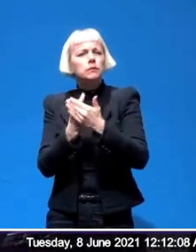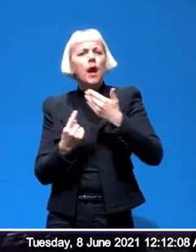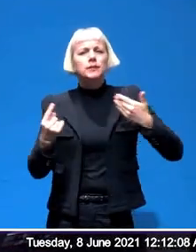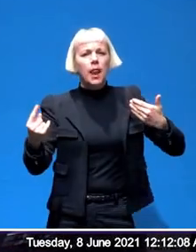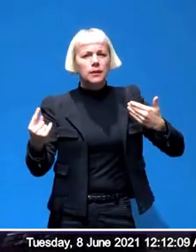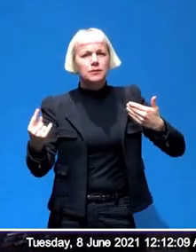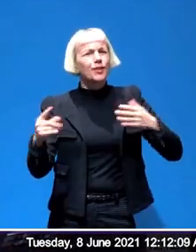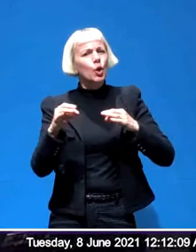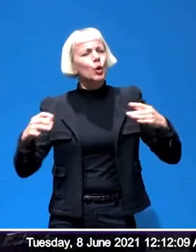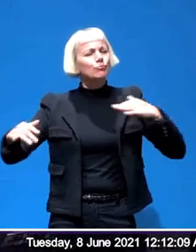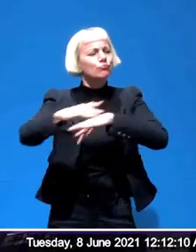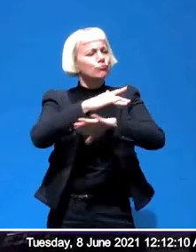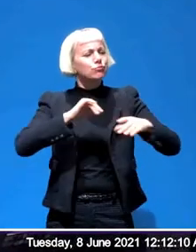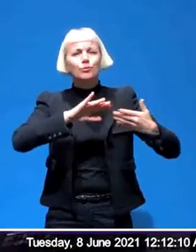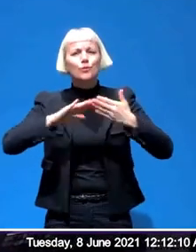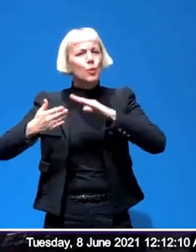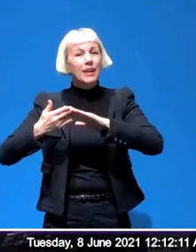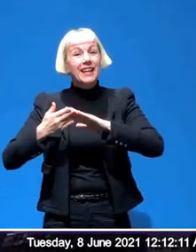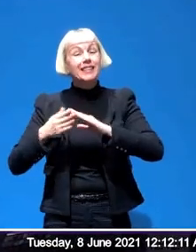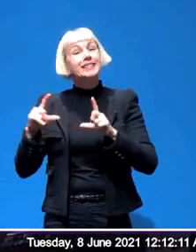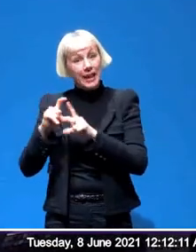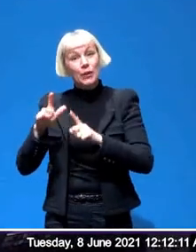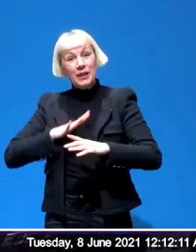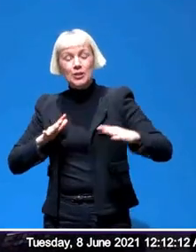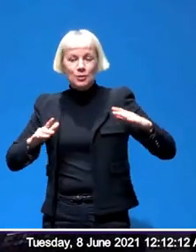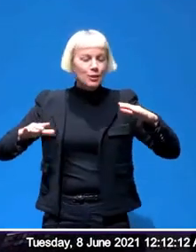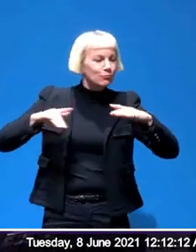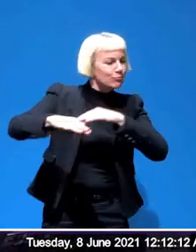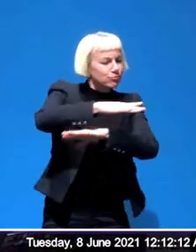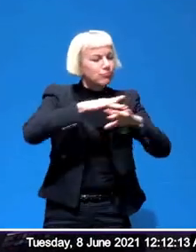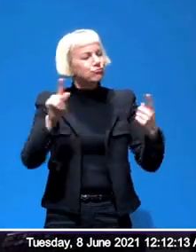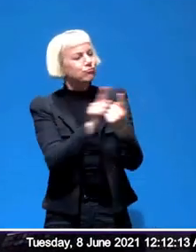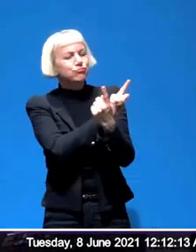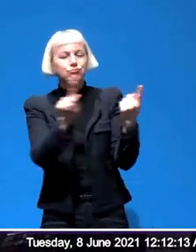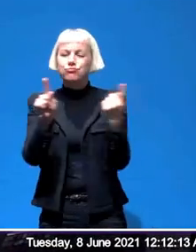So he needs to be in the community more and he needs to be very visible in the community.